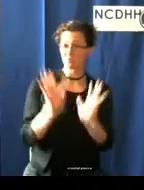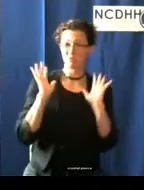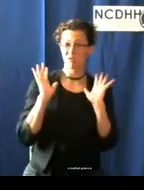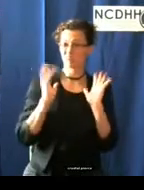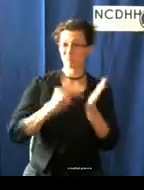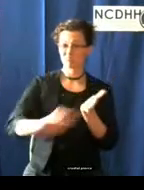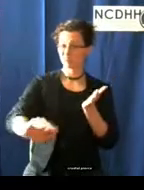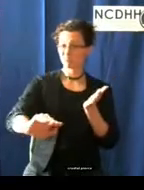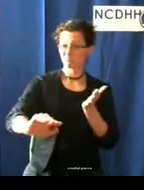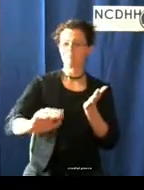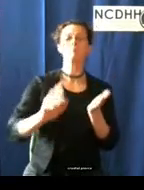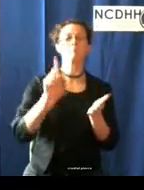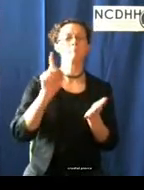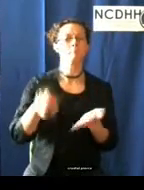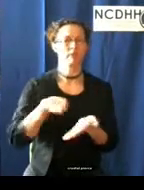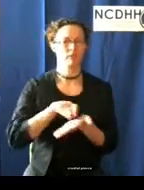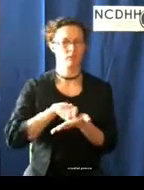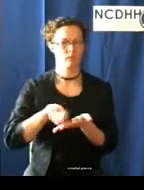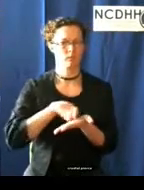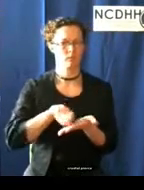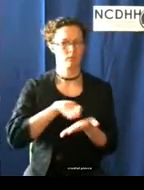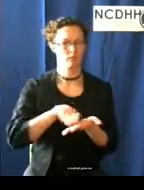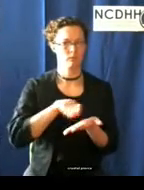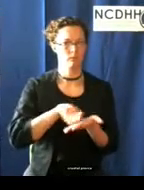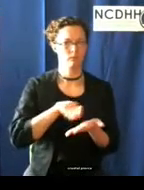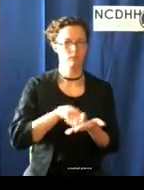YOU ALSO HAVE TO MAKE SURE THAT IT IS WAIVED